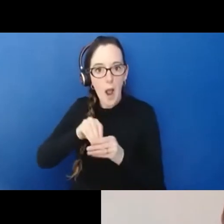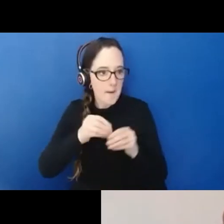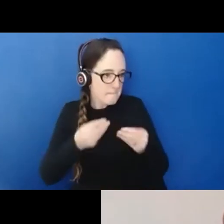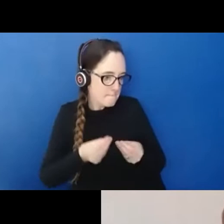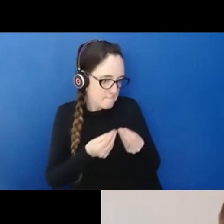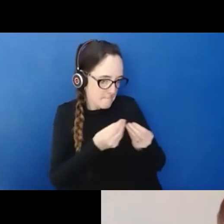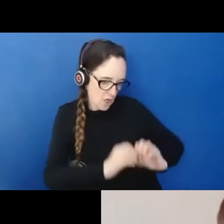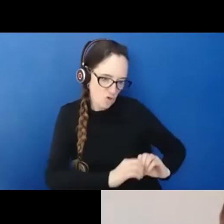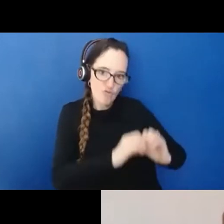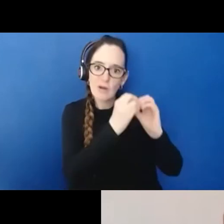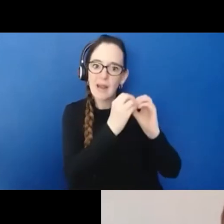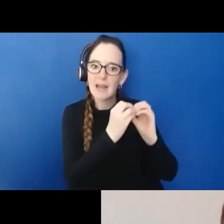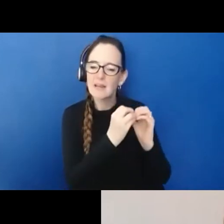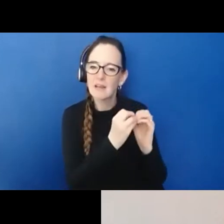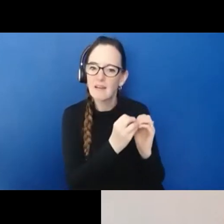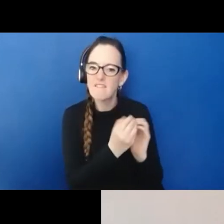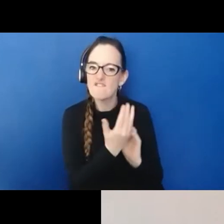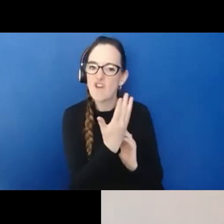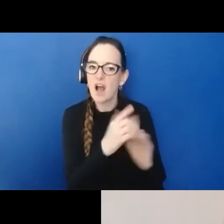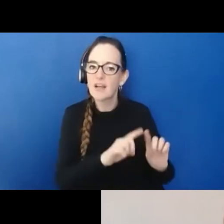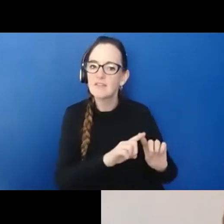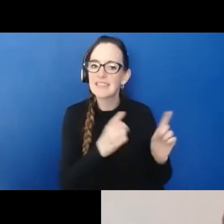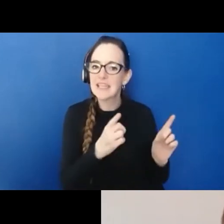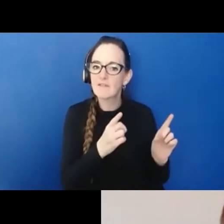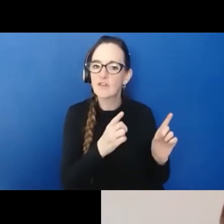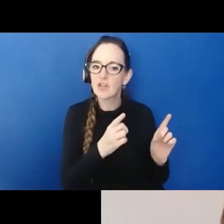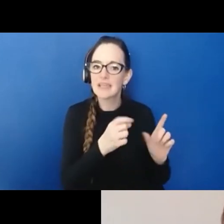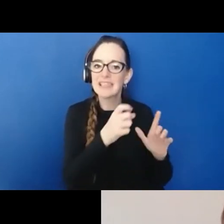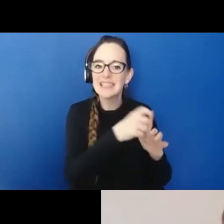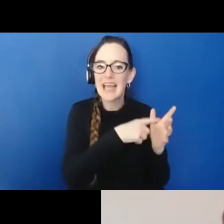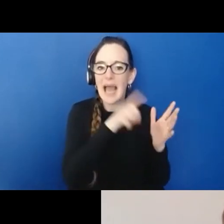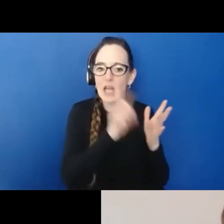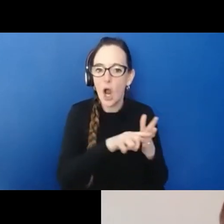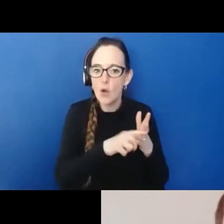different decentralised autonomous organisations that